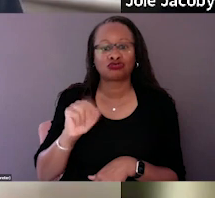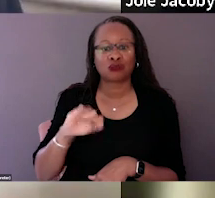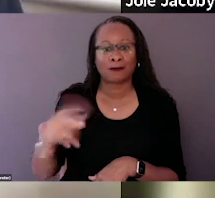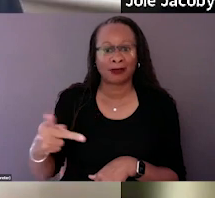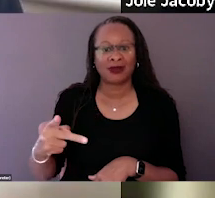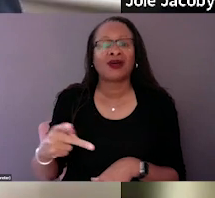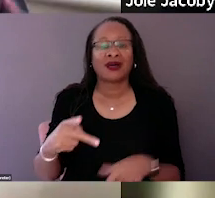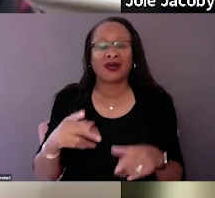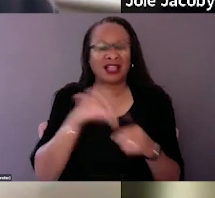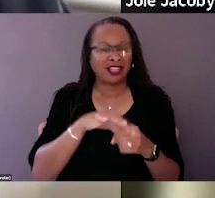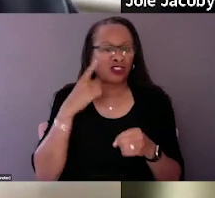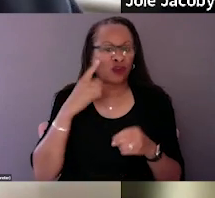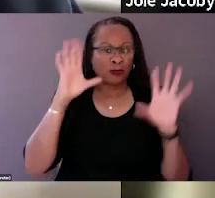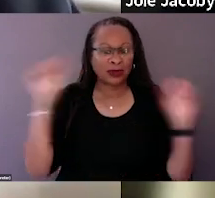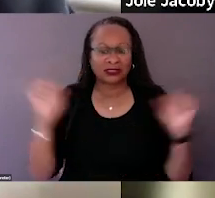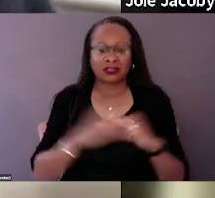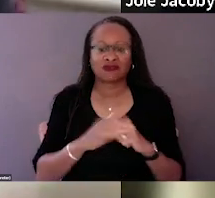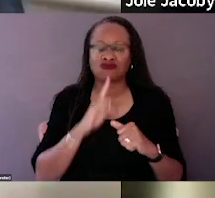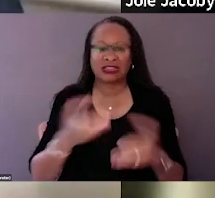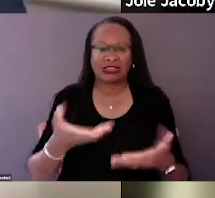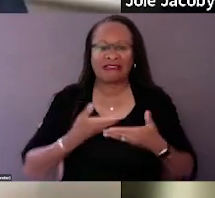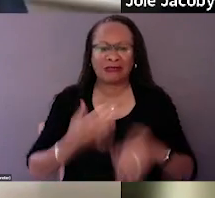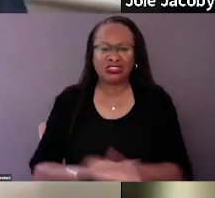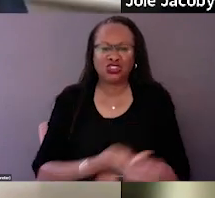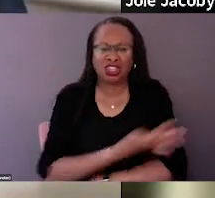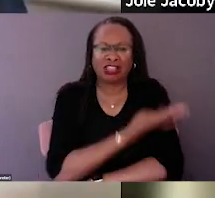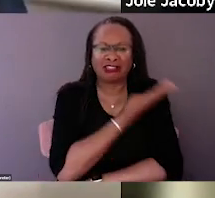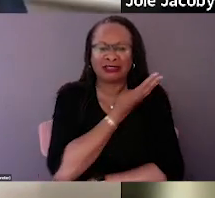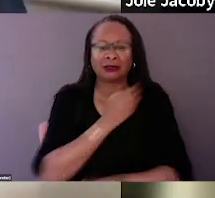literally gave me chills while watching.